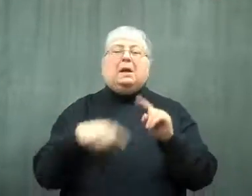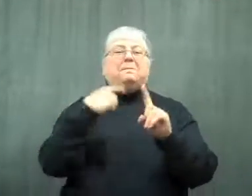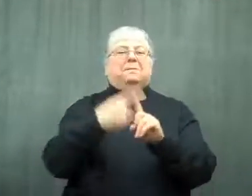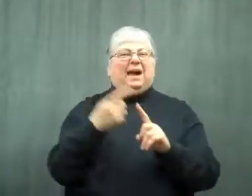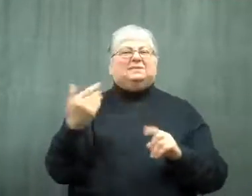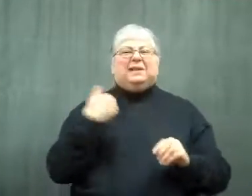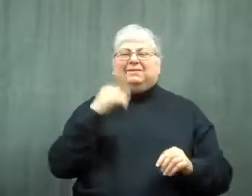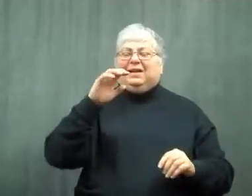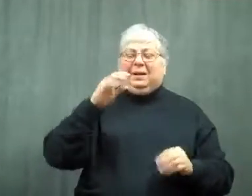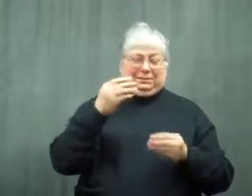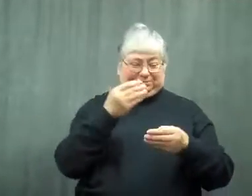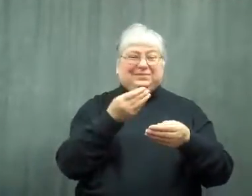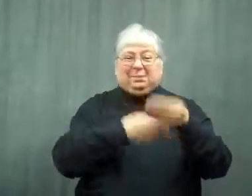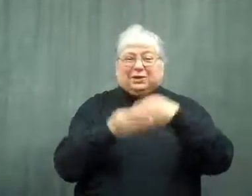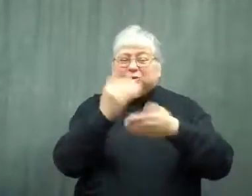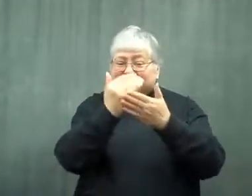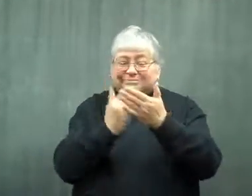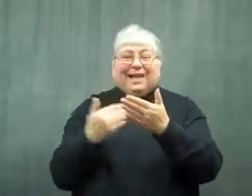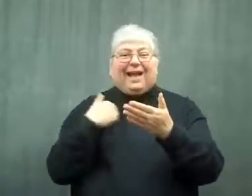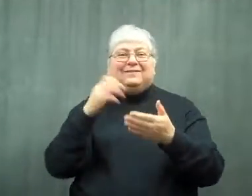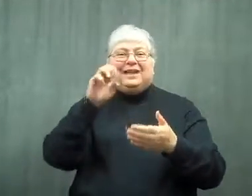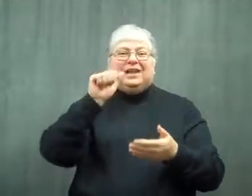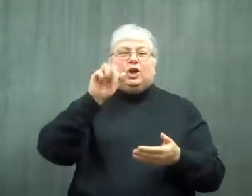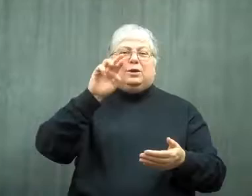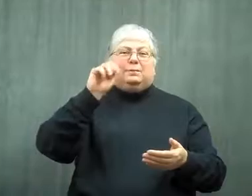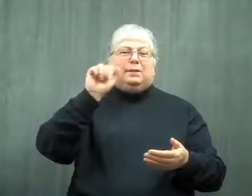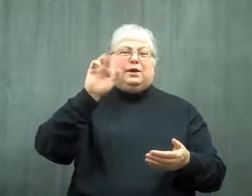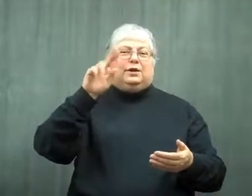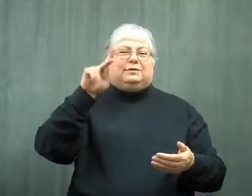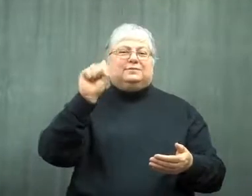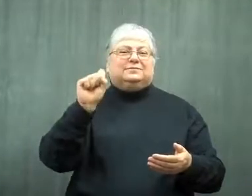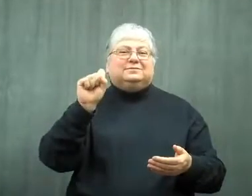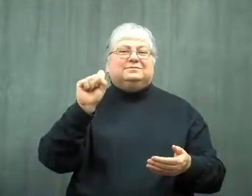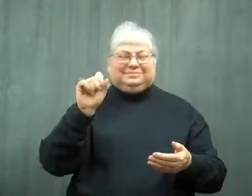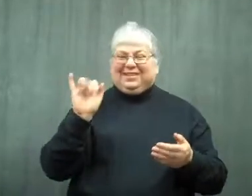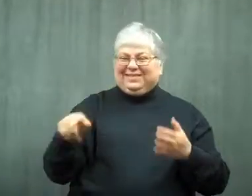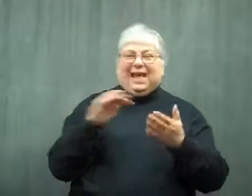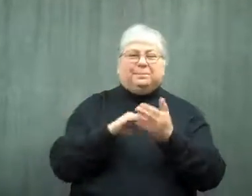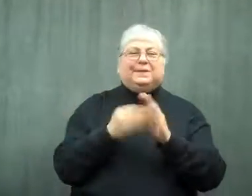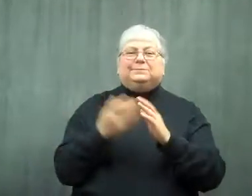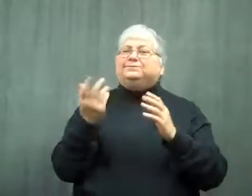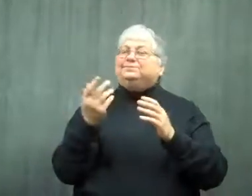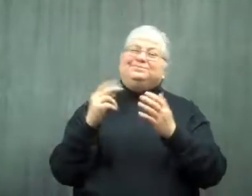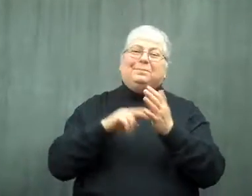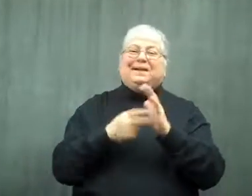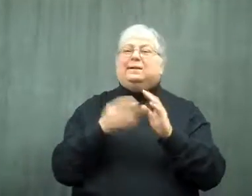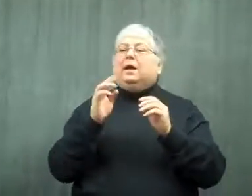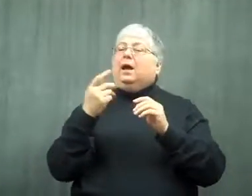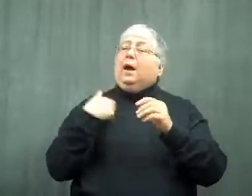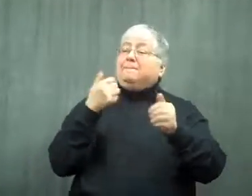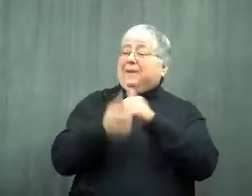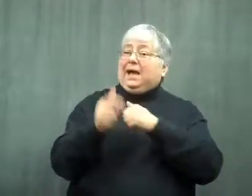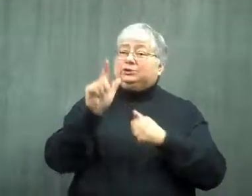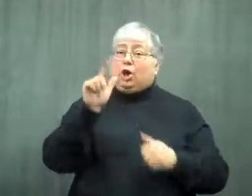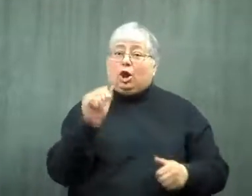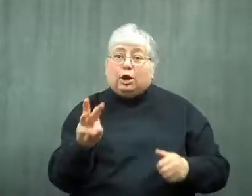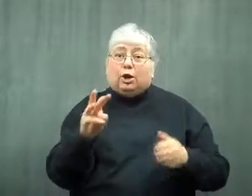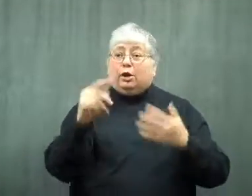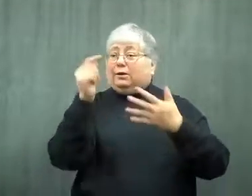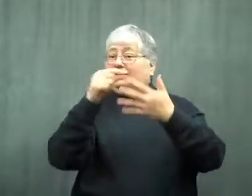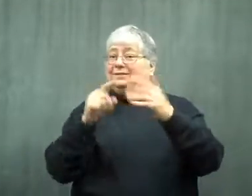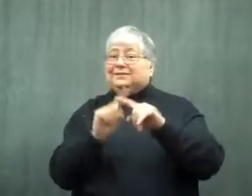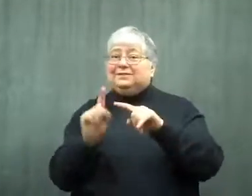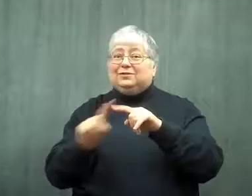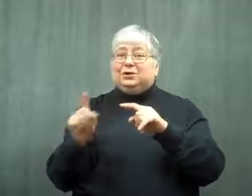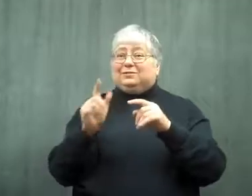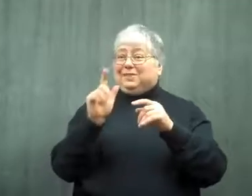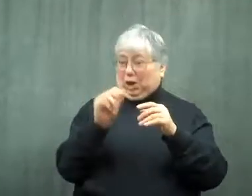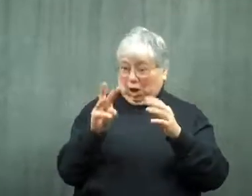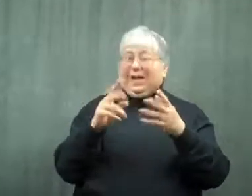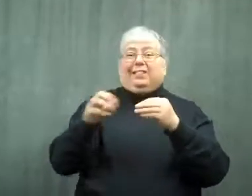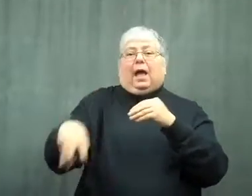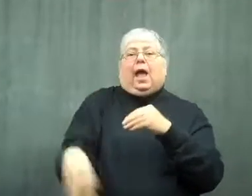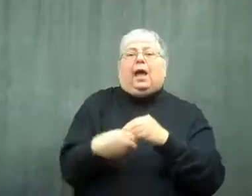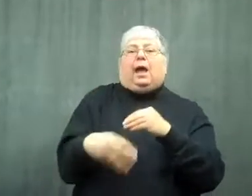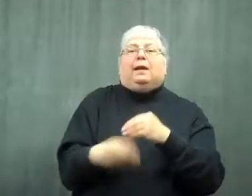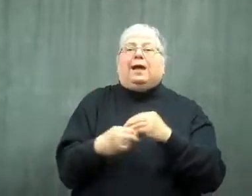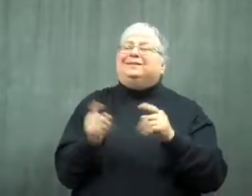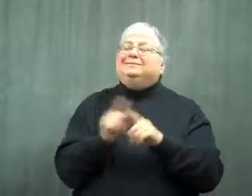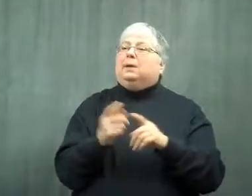The budget had earmarks, which are additions to the law.